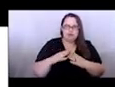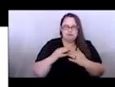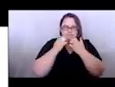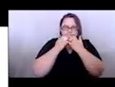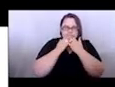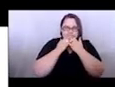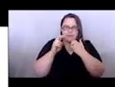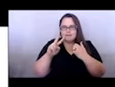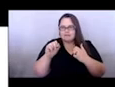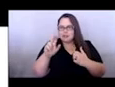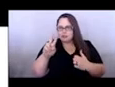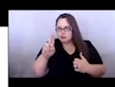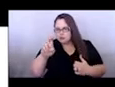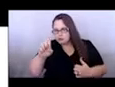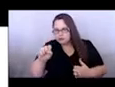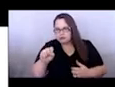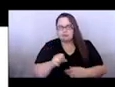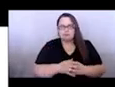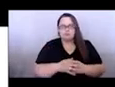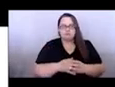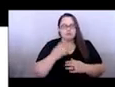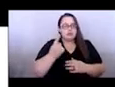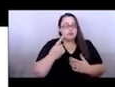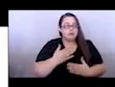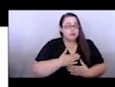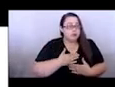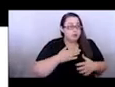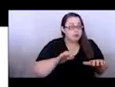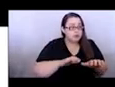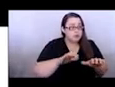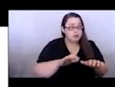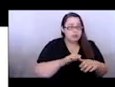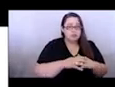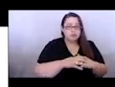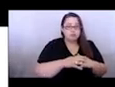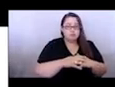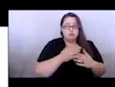Something you guys enjoy doing. From a strenuous task after work, after school.